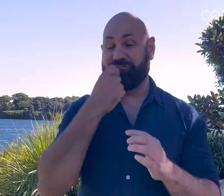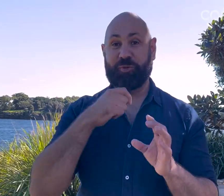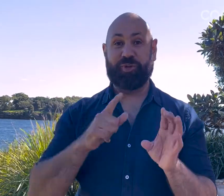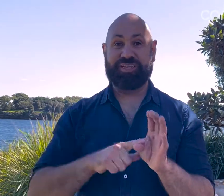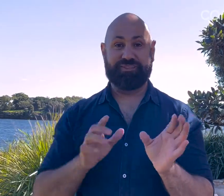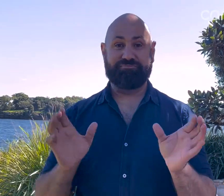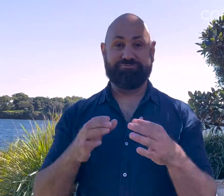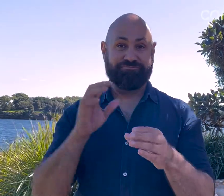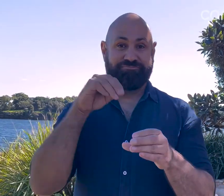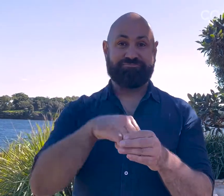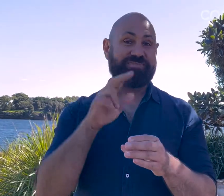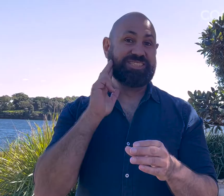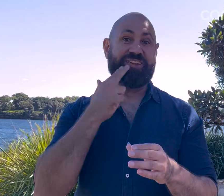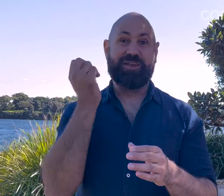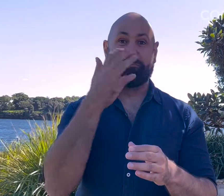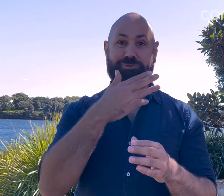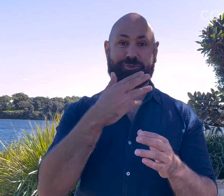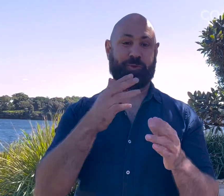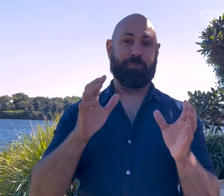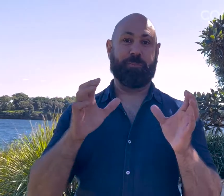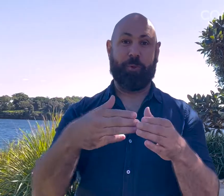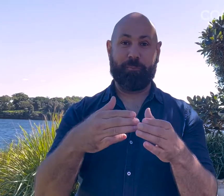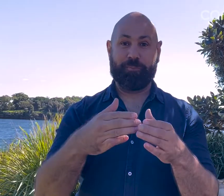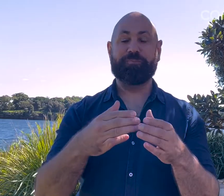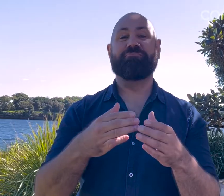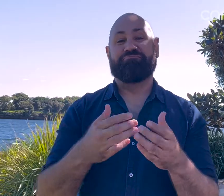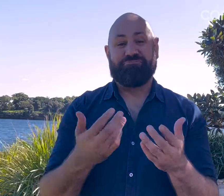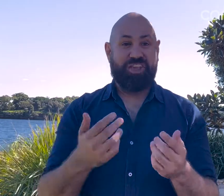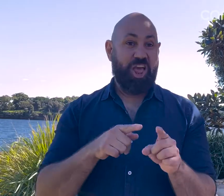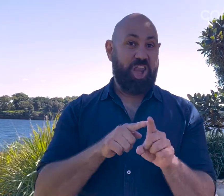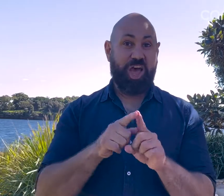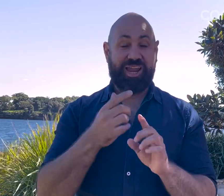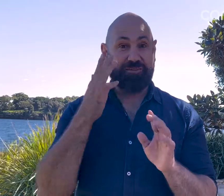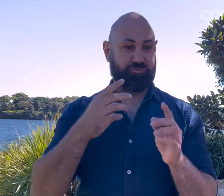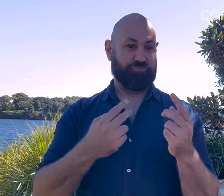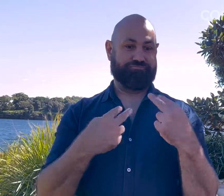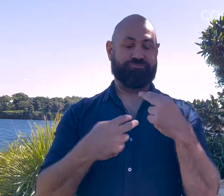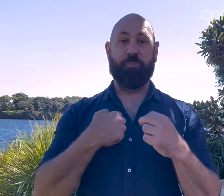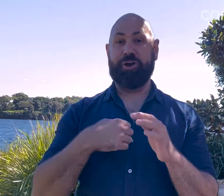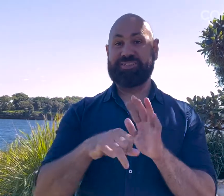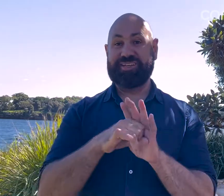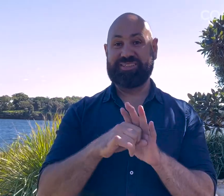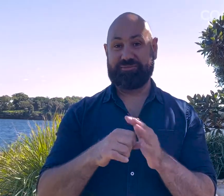as I’ve only been involved with the Deaf Indigneous mob for the last few years and learning more about my identity.